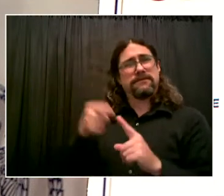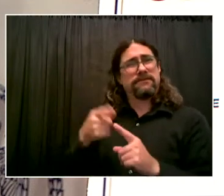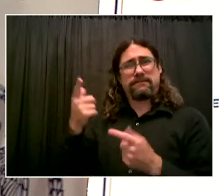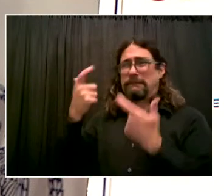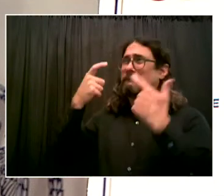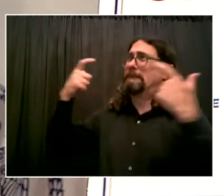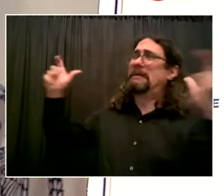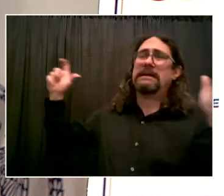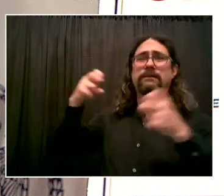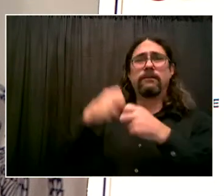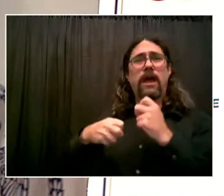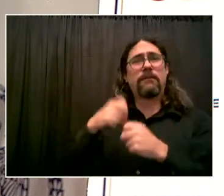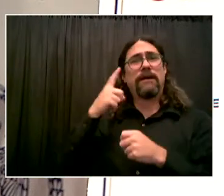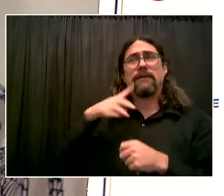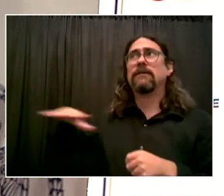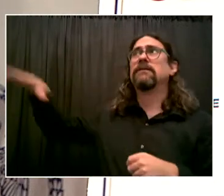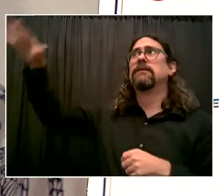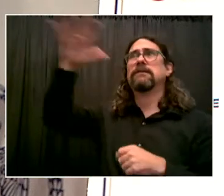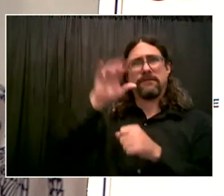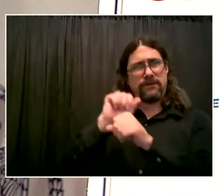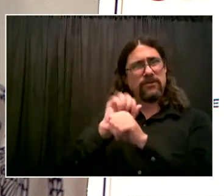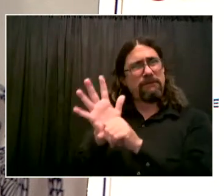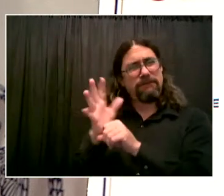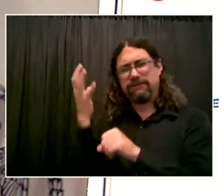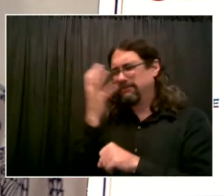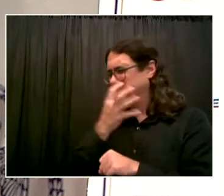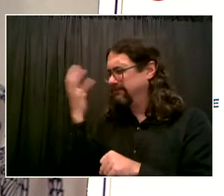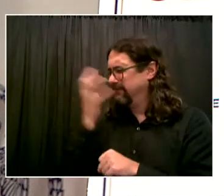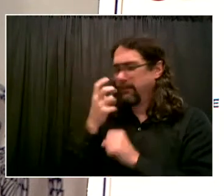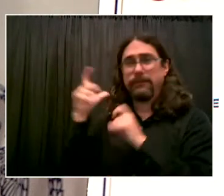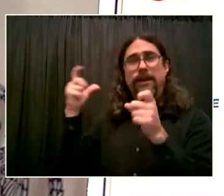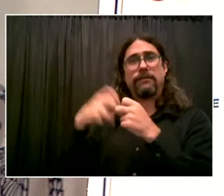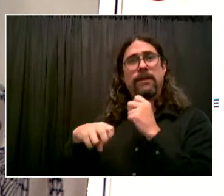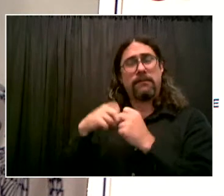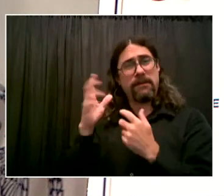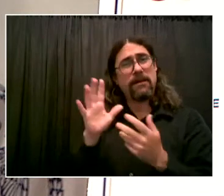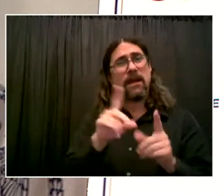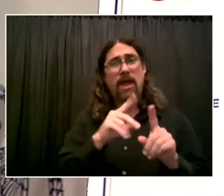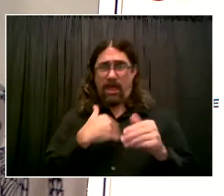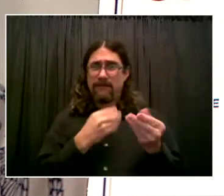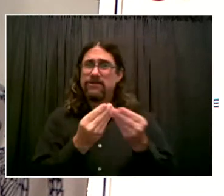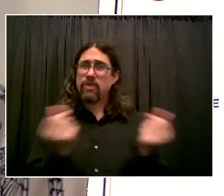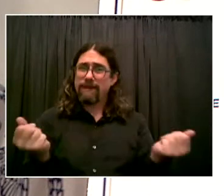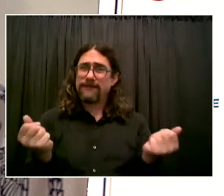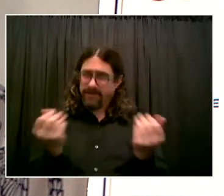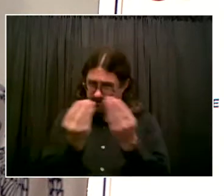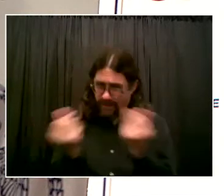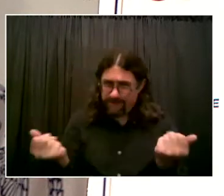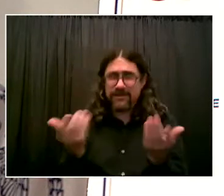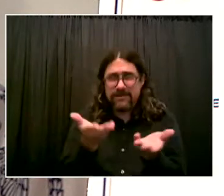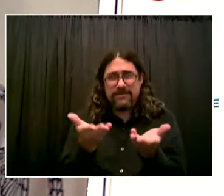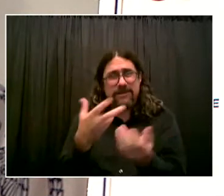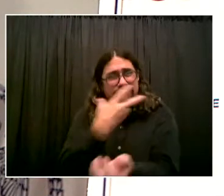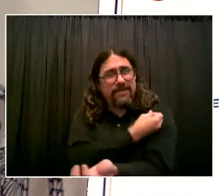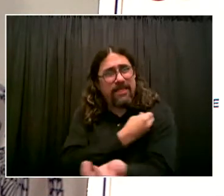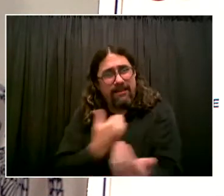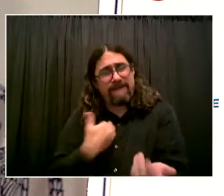SOLUTION TO THE ITHNG THAT IS KILLING SO MANY PEOPLE AND IS NOW THREATENING ONCE AGAIN OUR ABILITY FOR